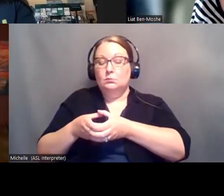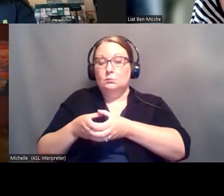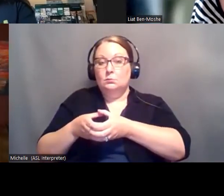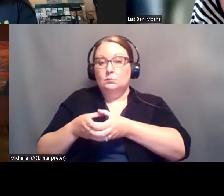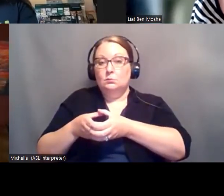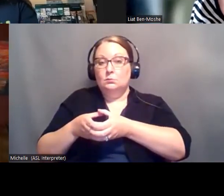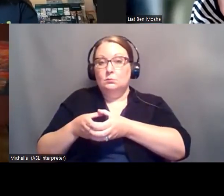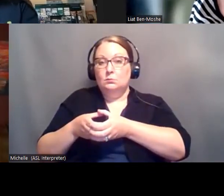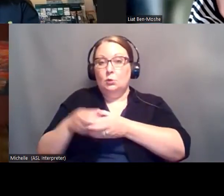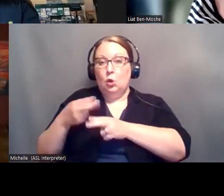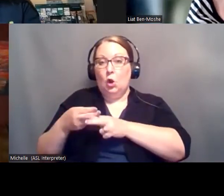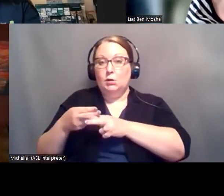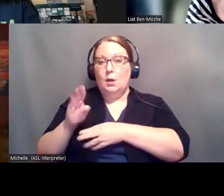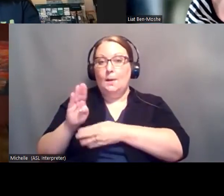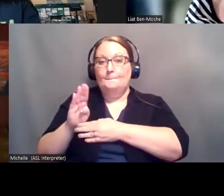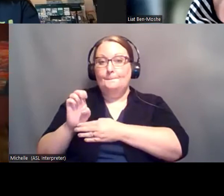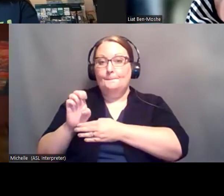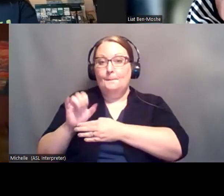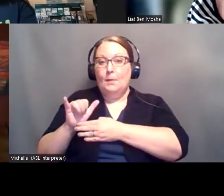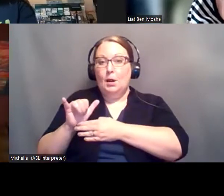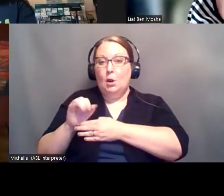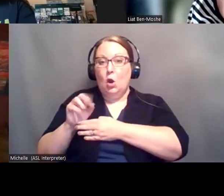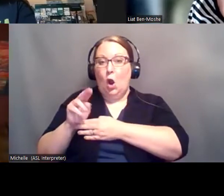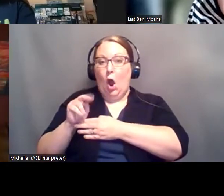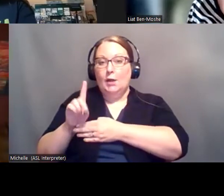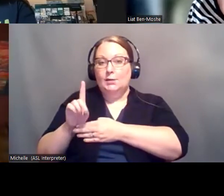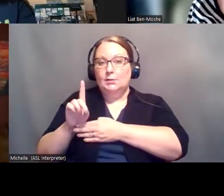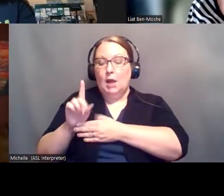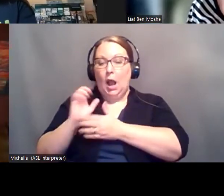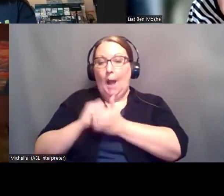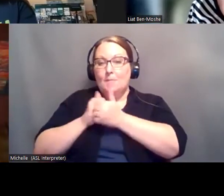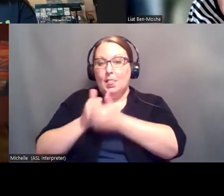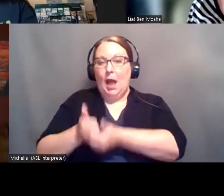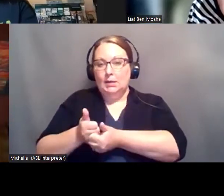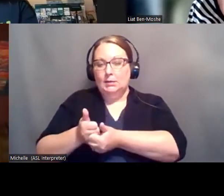the Beyond Compliance Coordinating Committee or BCCC.